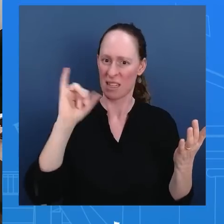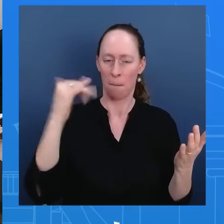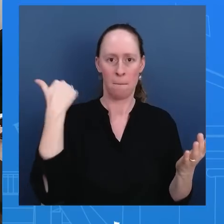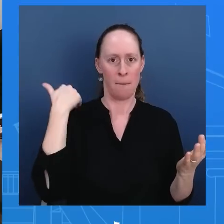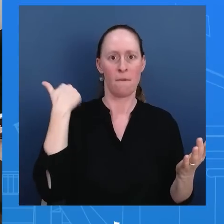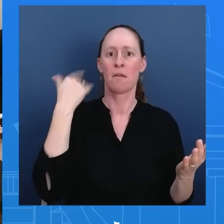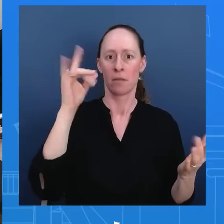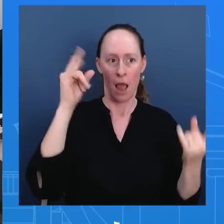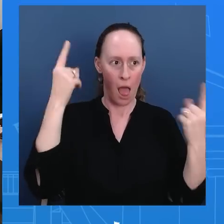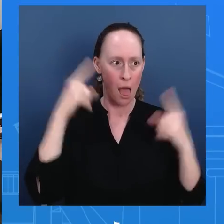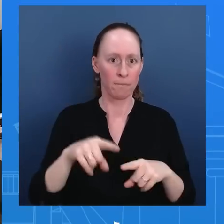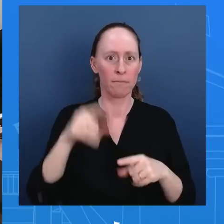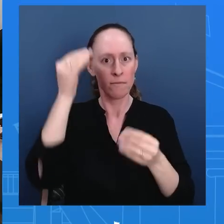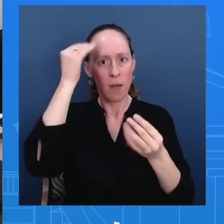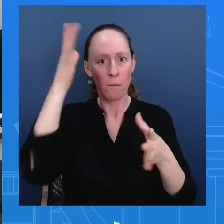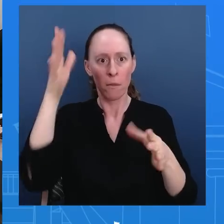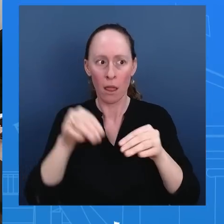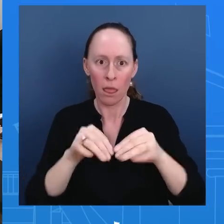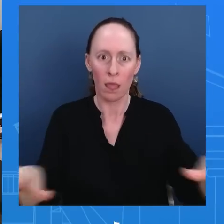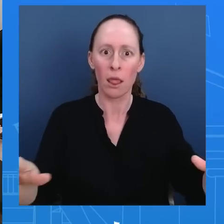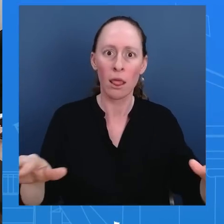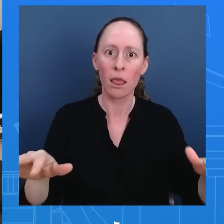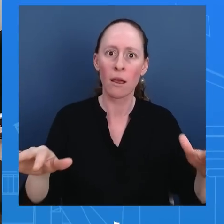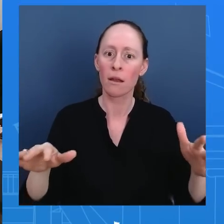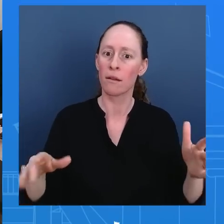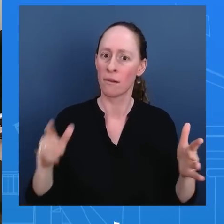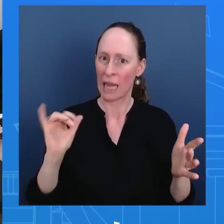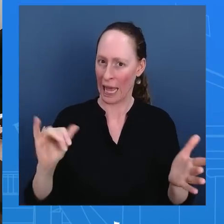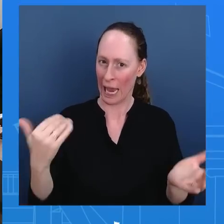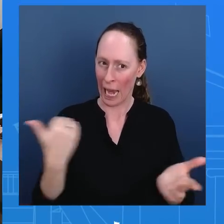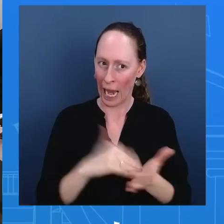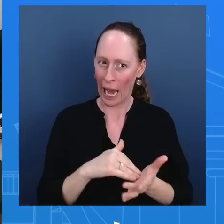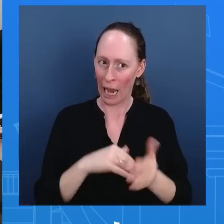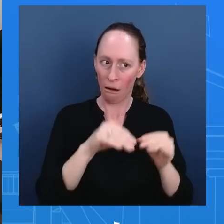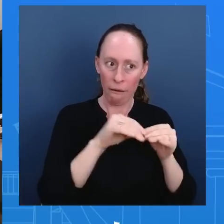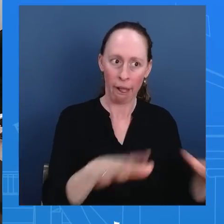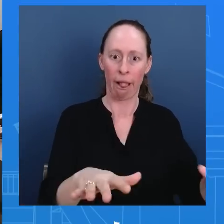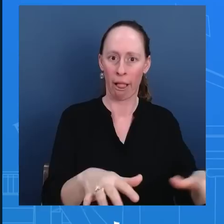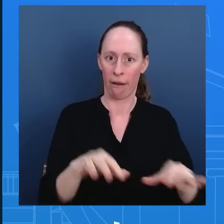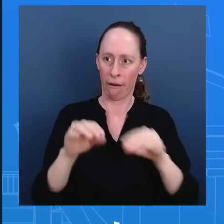Is there a problem safeguarding sensitive information? Ms. Jean-Pierre: What I will say is the president